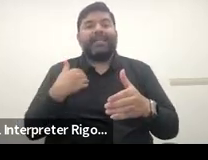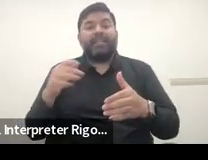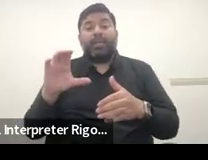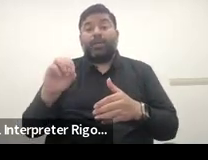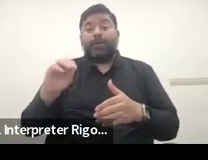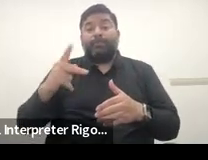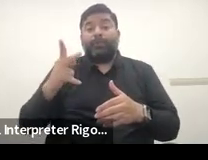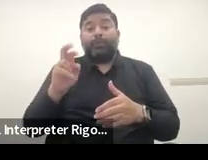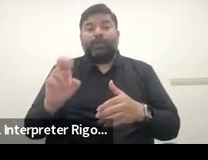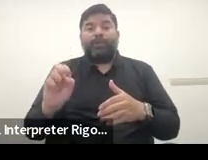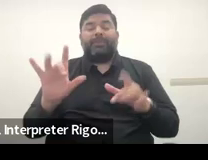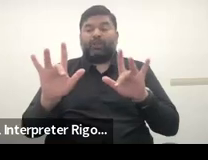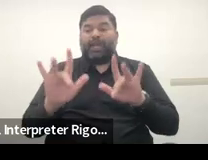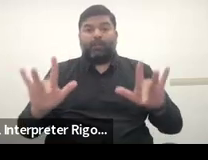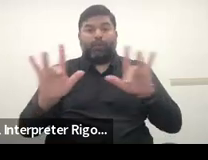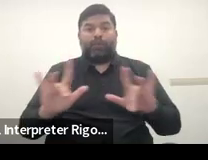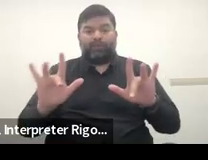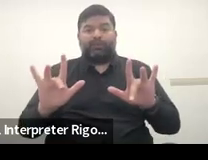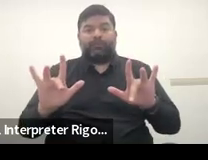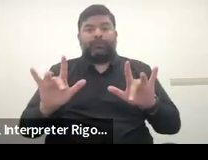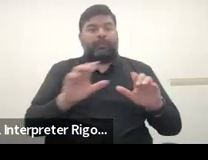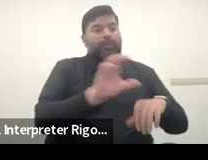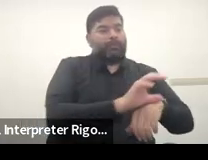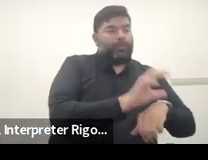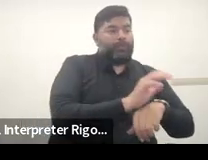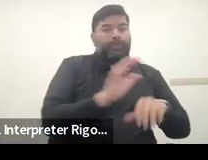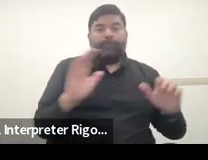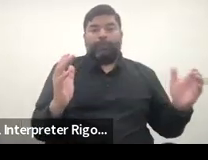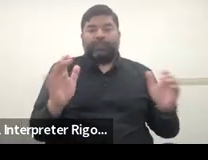8 handshape and those signs are like COMPUTER (HS 8) versus COMPUTER (HS C). We wouldn't want